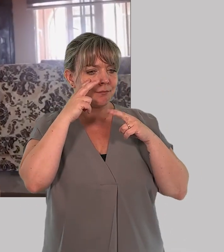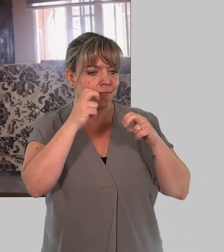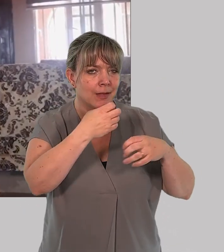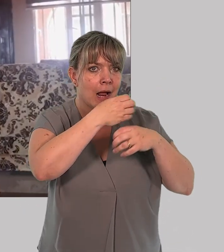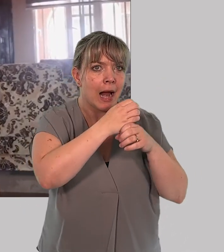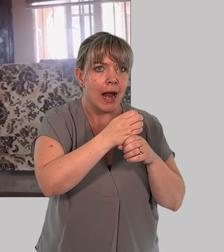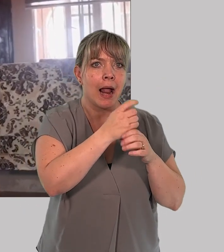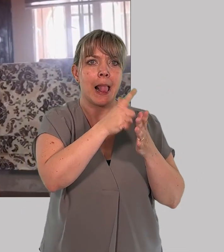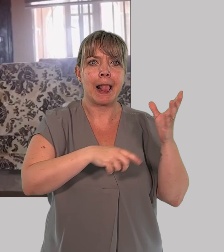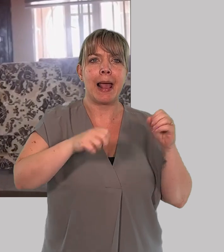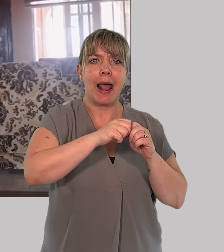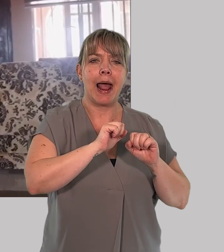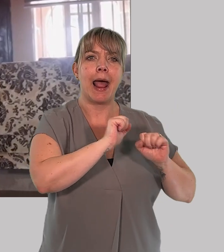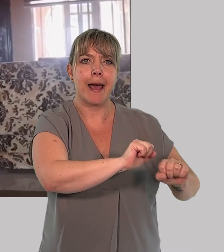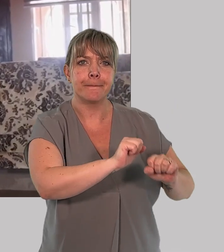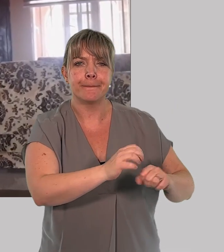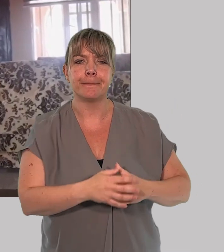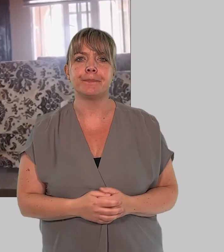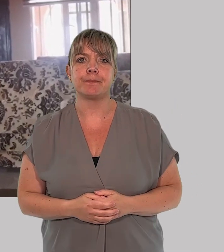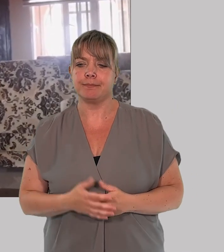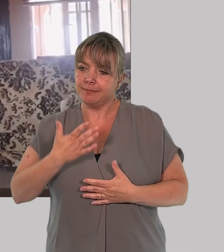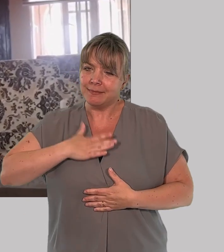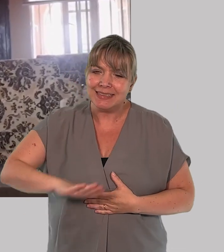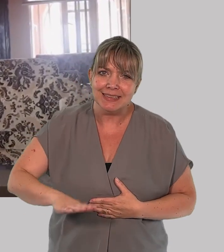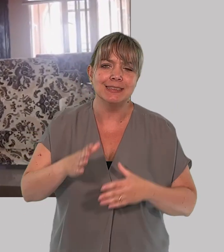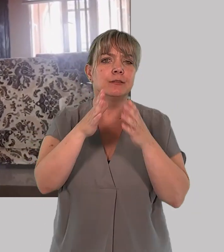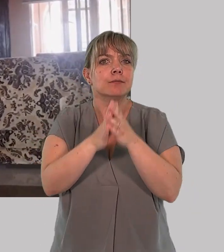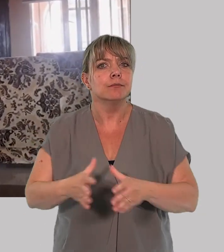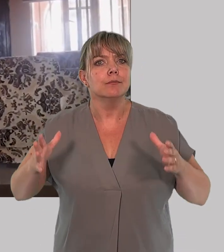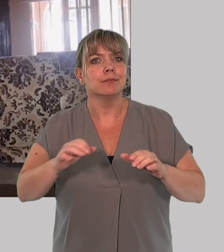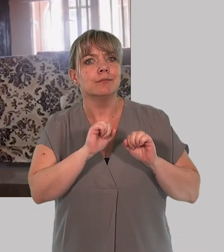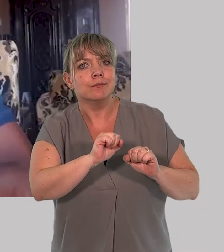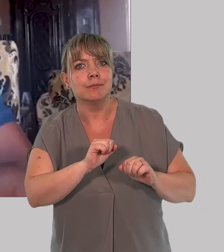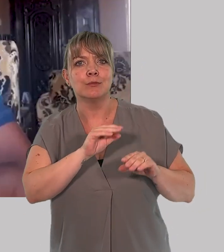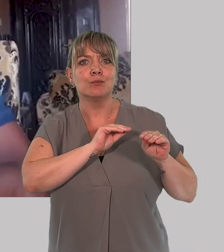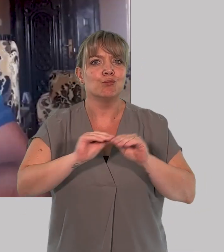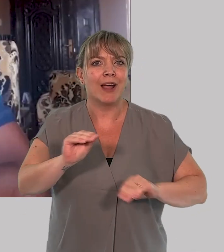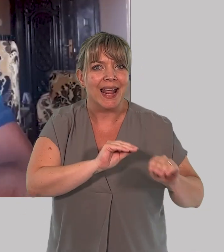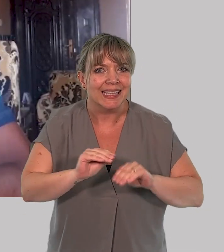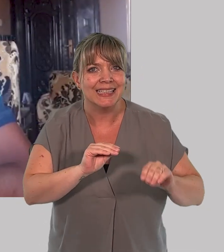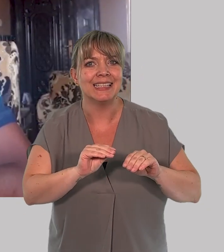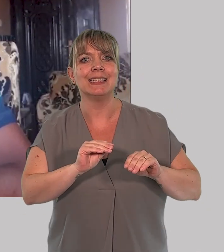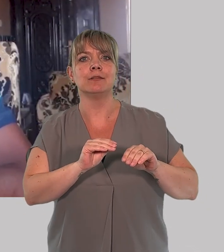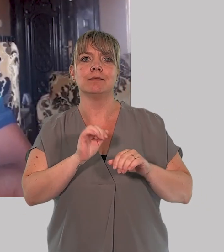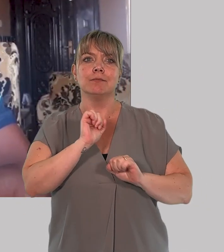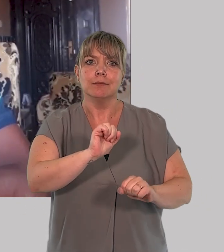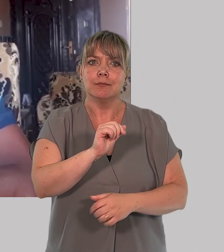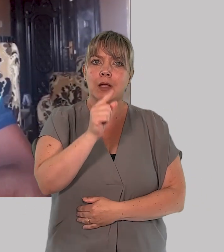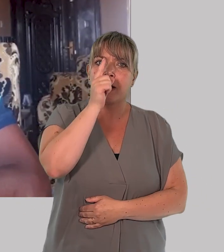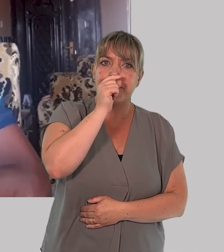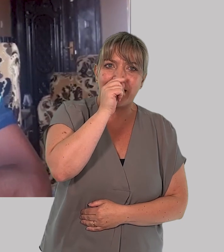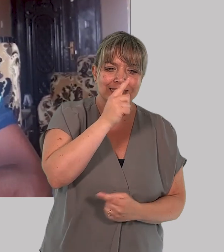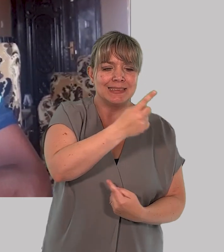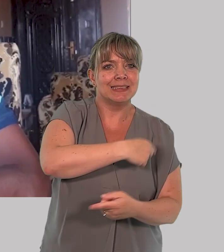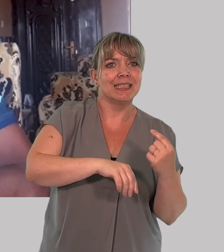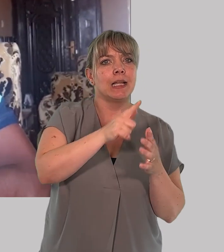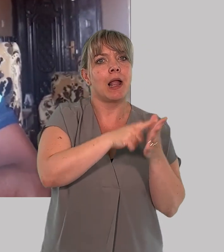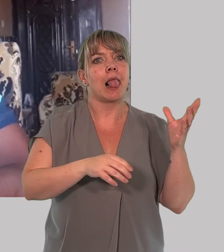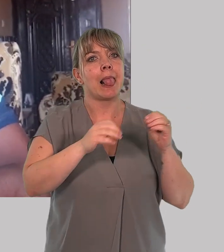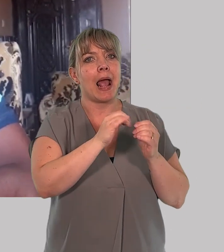training and capacity of the laboratory staff. We also need to ensure that we have standard